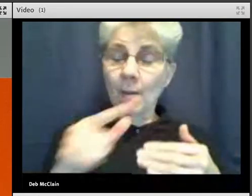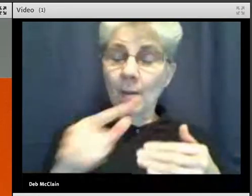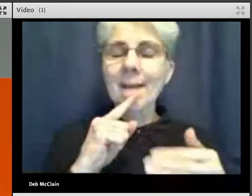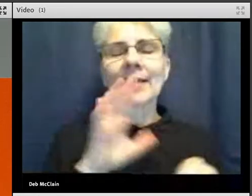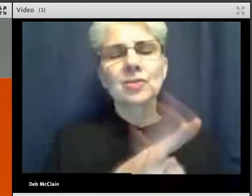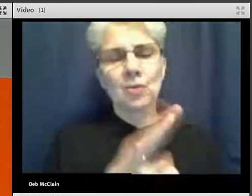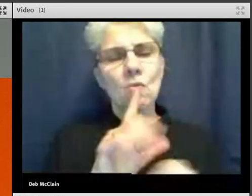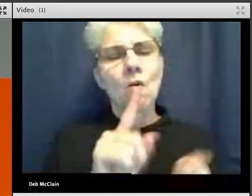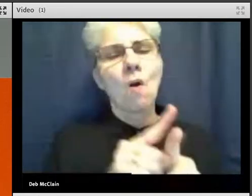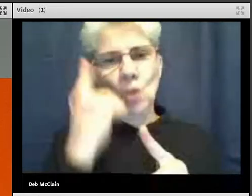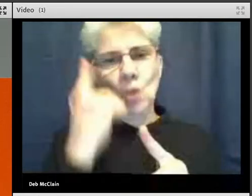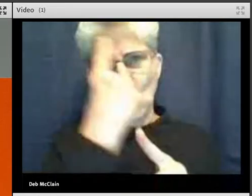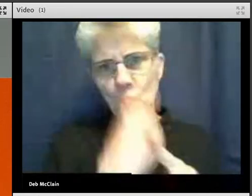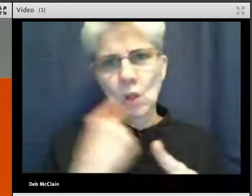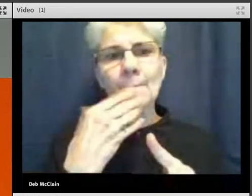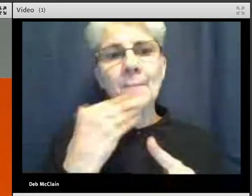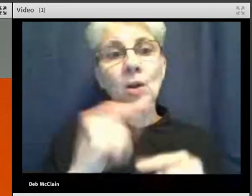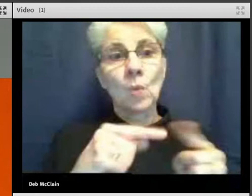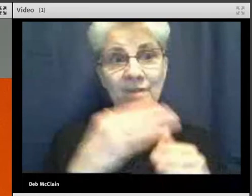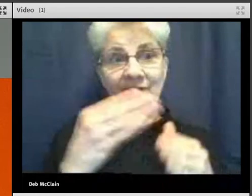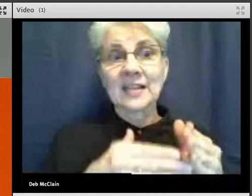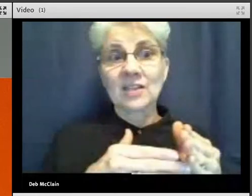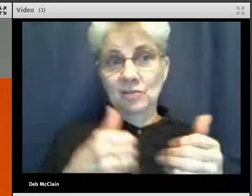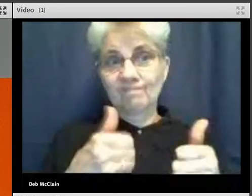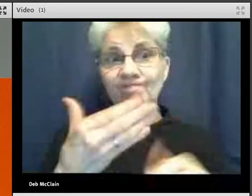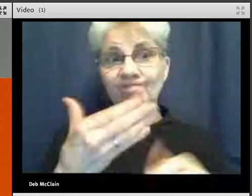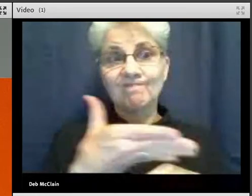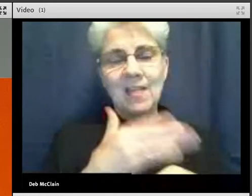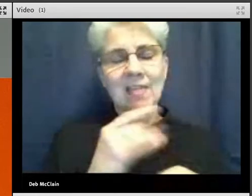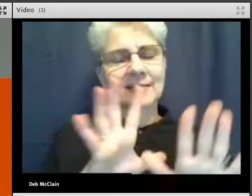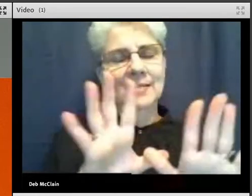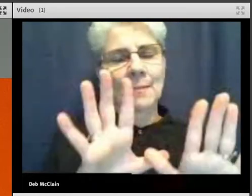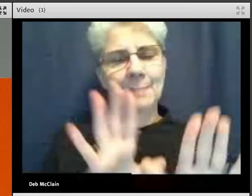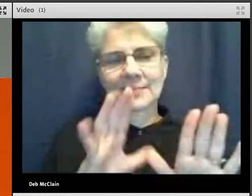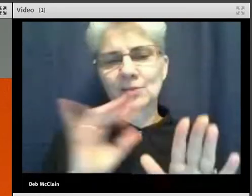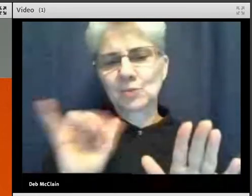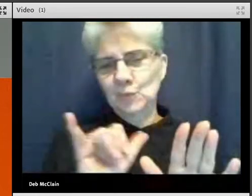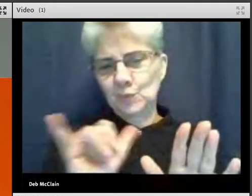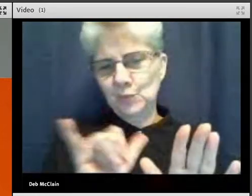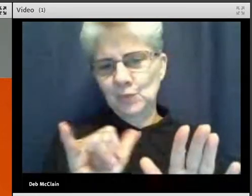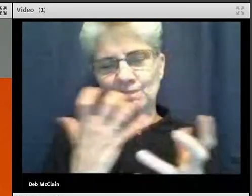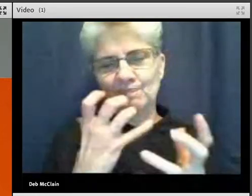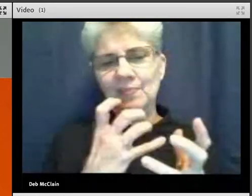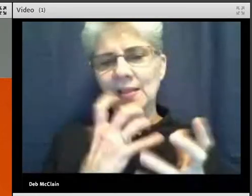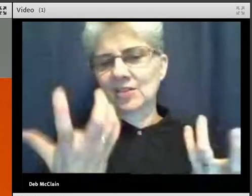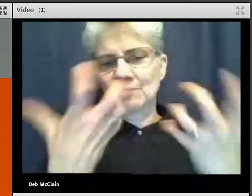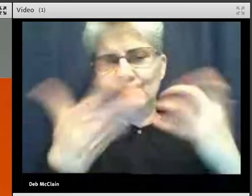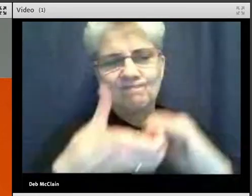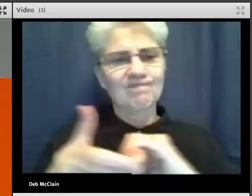more accessible content for everybody. And I guarantee it will also look better when you're finished, which is amazing,